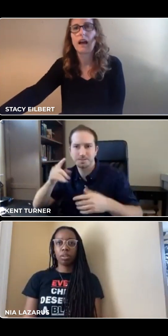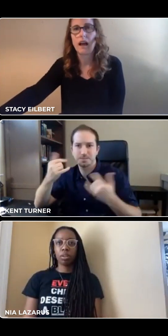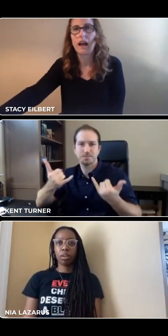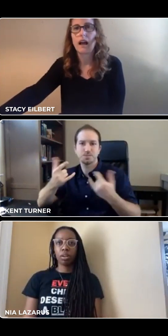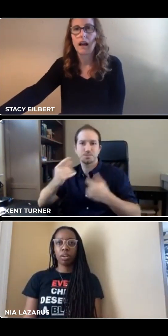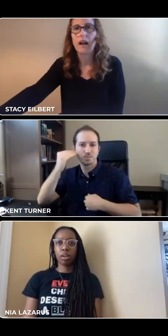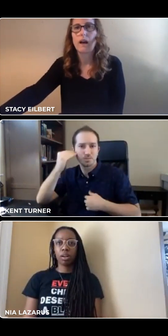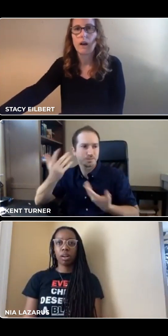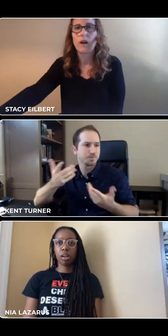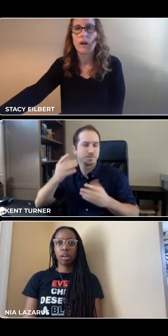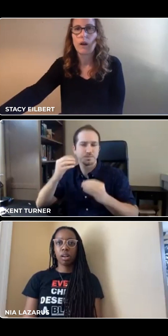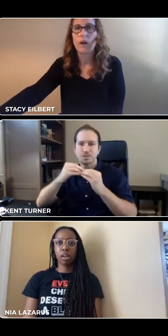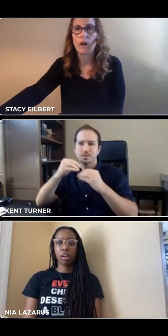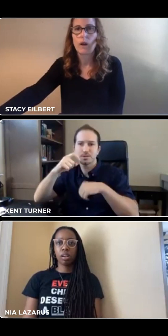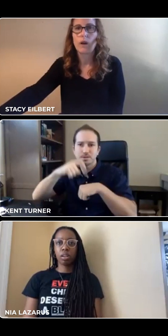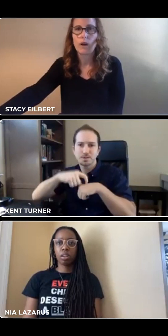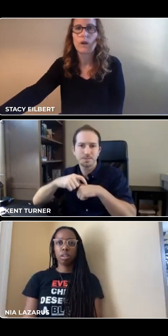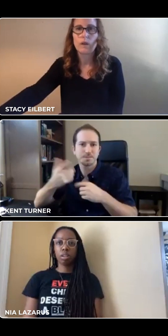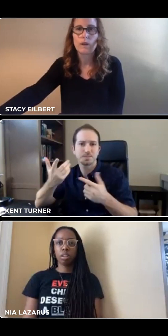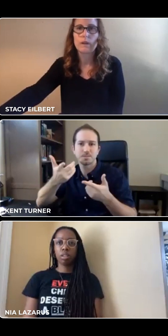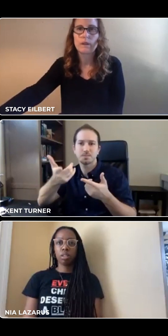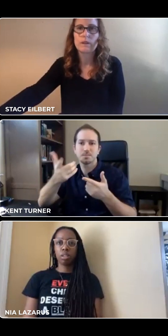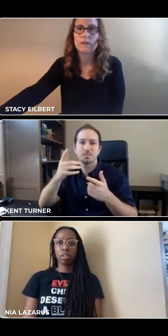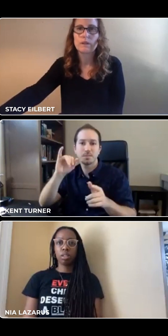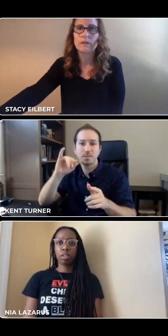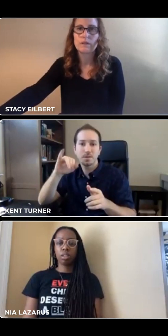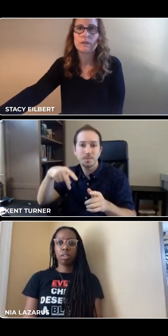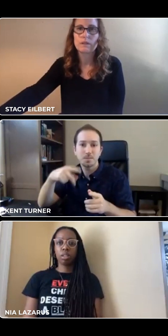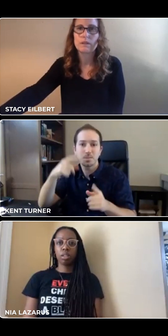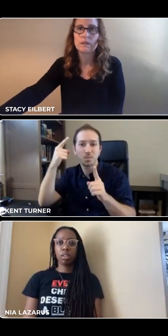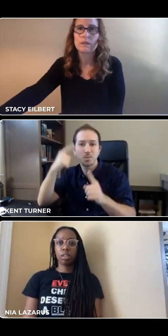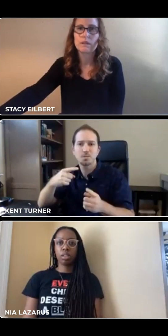from those school activities. But now that their kids are at home, and they're spending